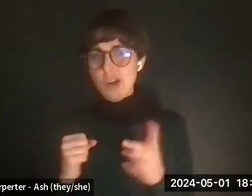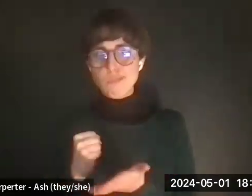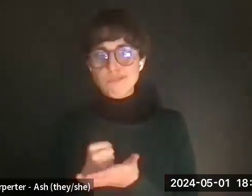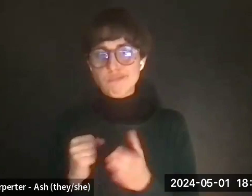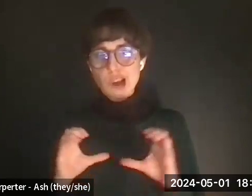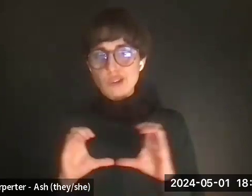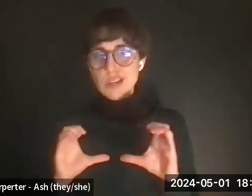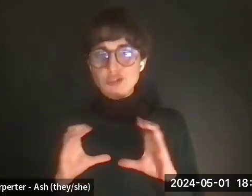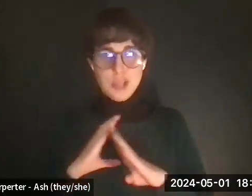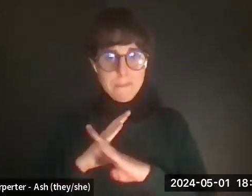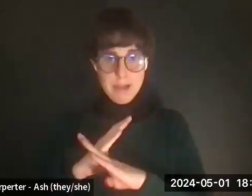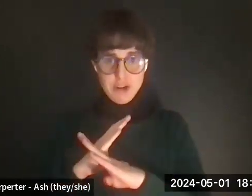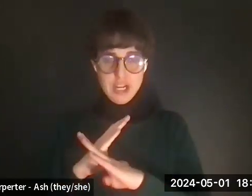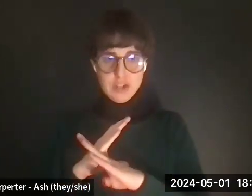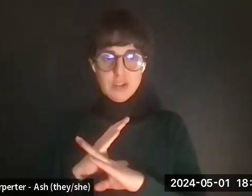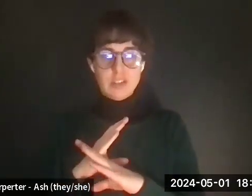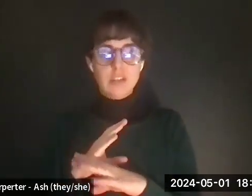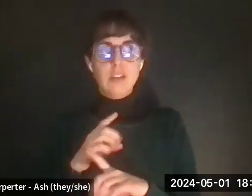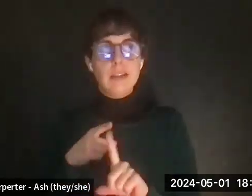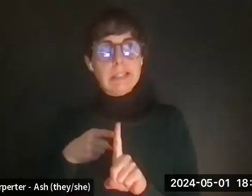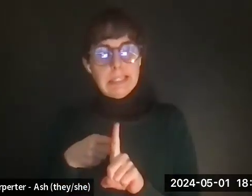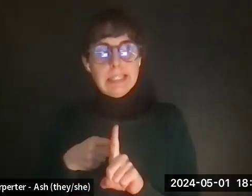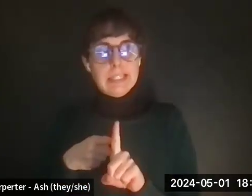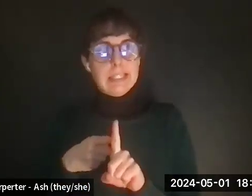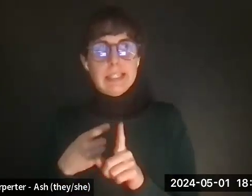that prevent clinicians from staying in the Behe behavioral